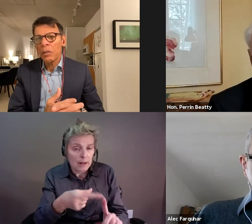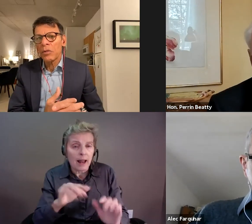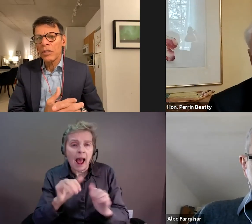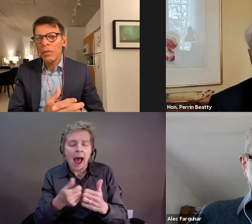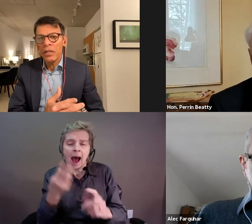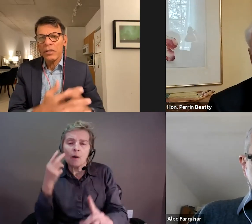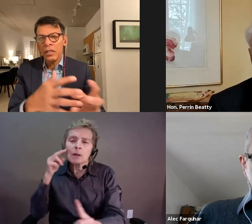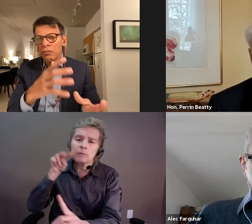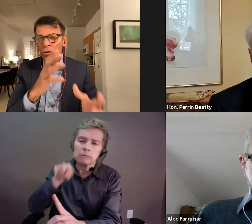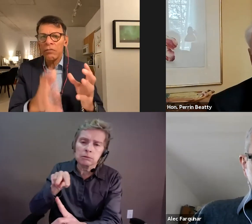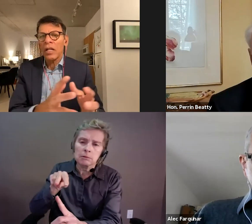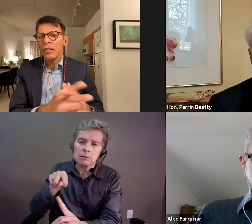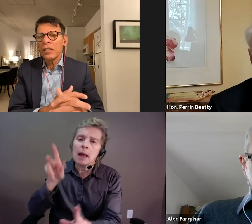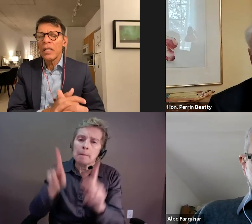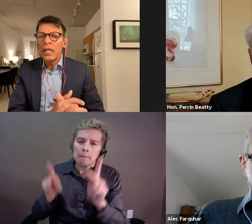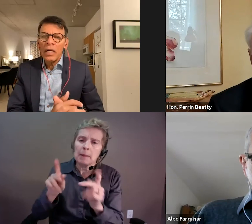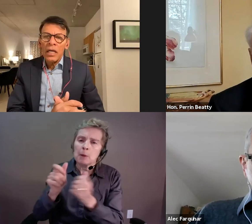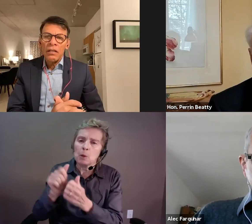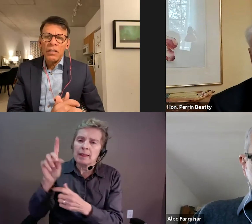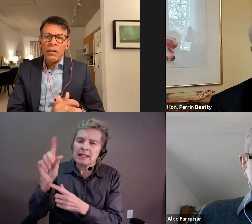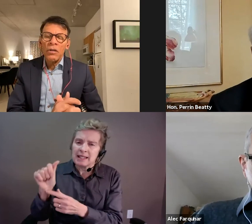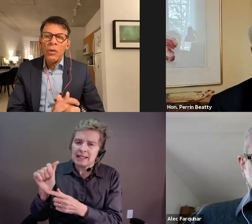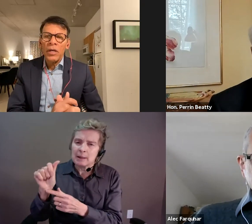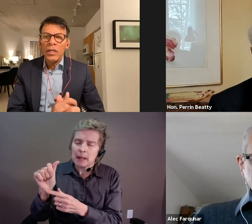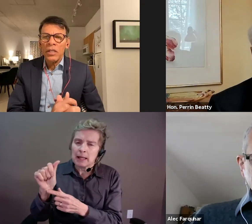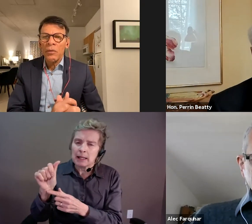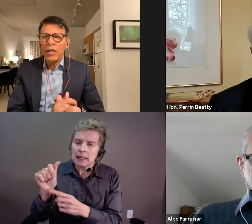people with disabilities in the traditional sense and figure out how we can accelerate